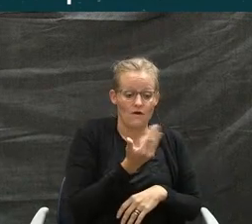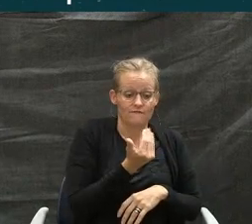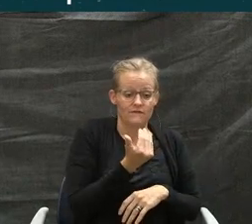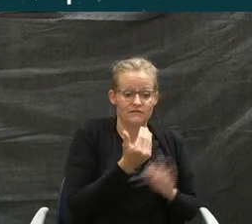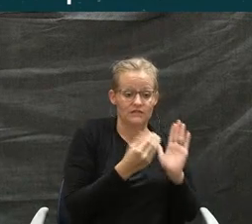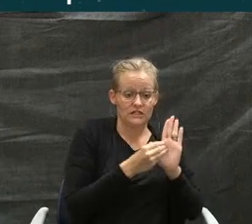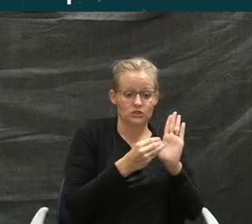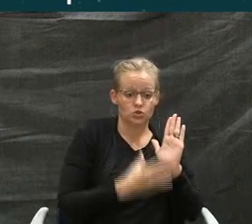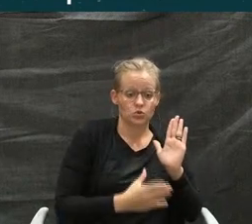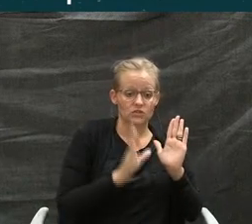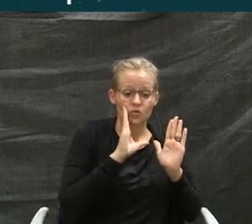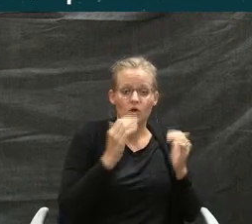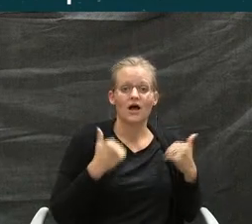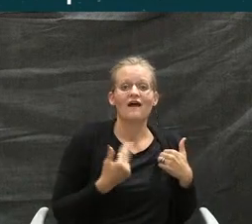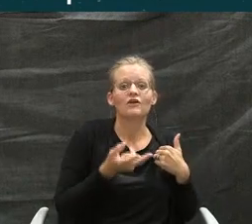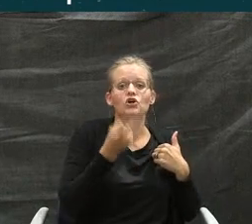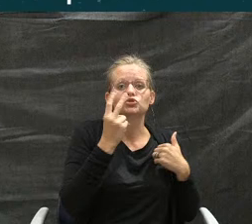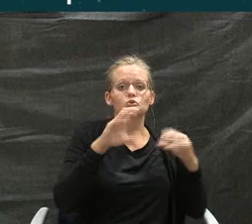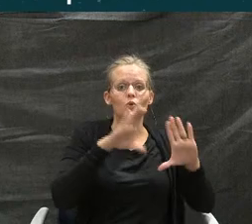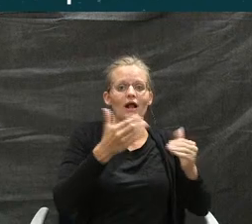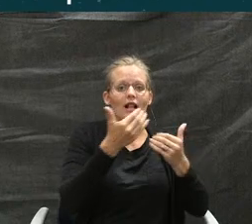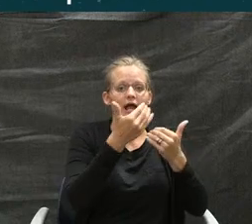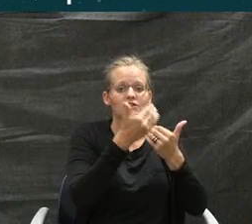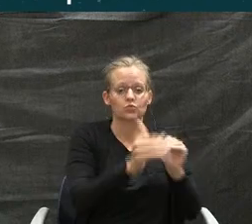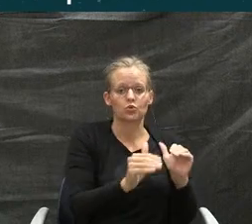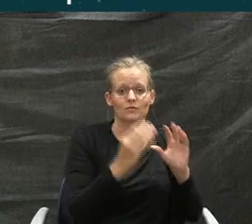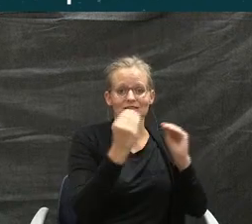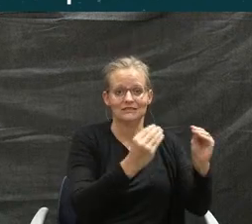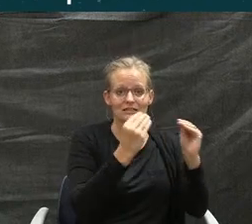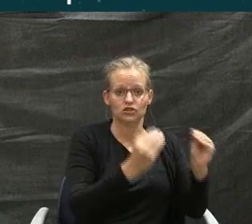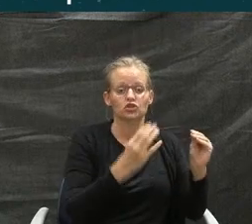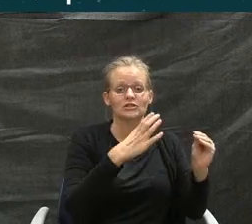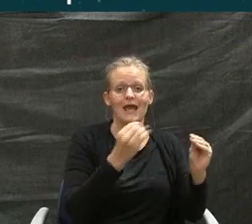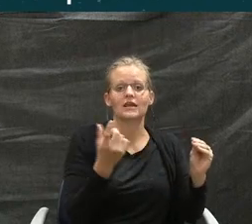classroom teachers in one para in 15 pot and three pods an if